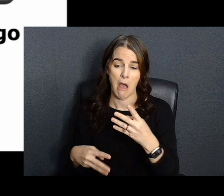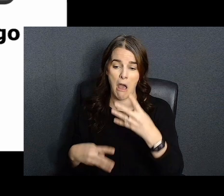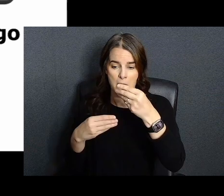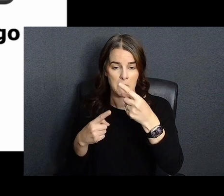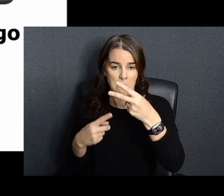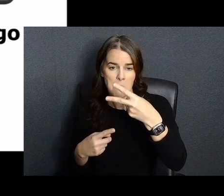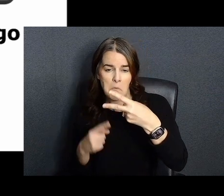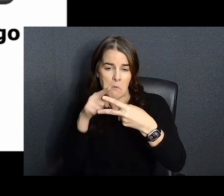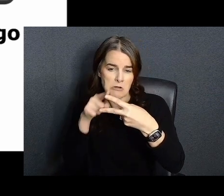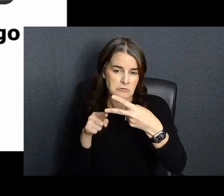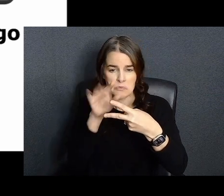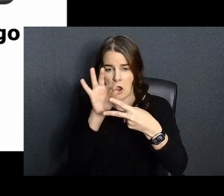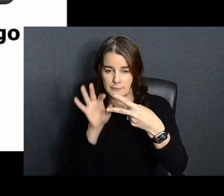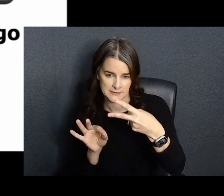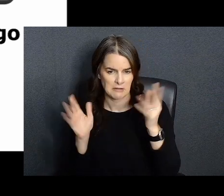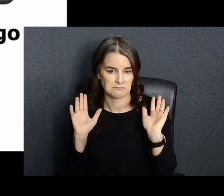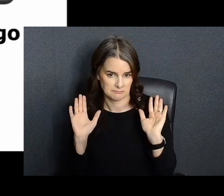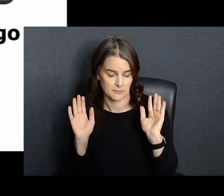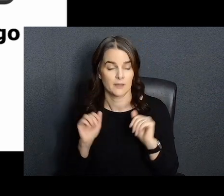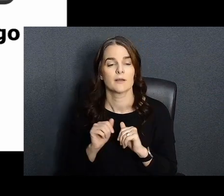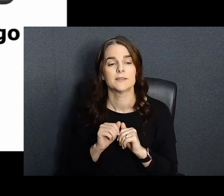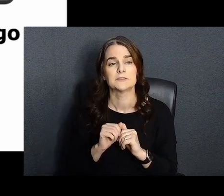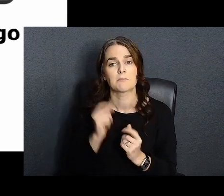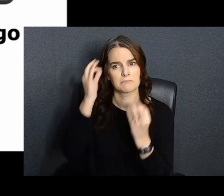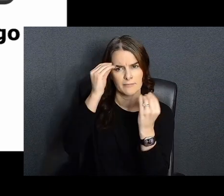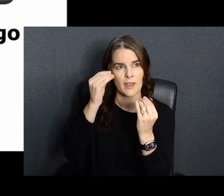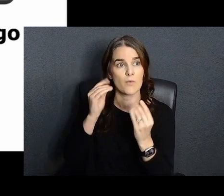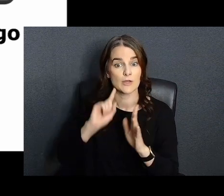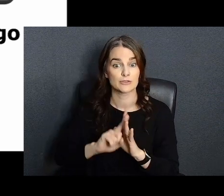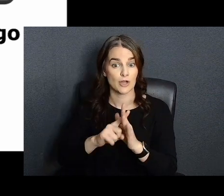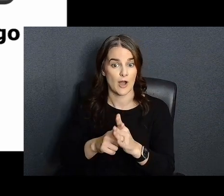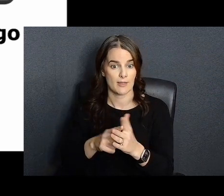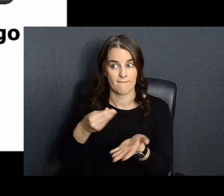So that's something to think about when you're maybe starting the funding journey after you've identified which